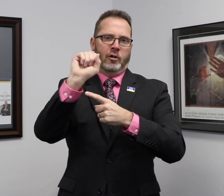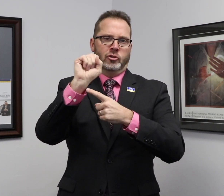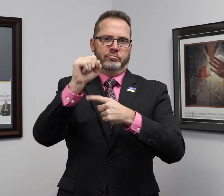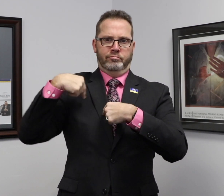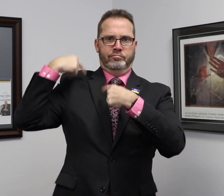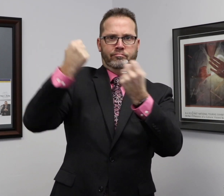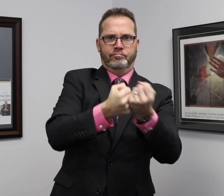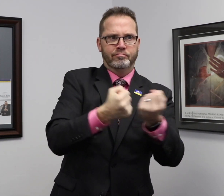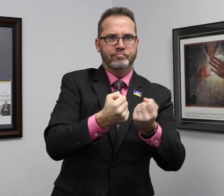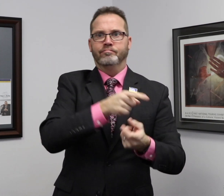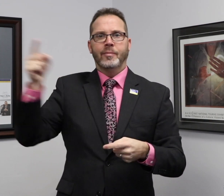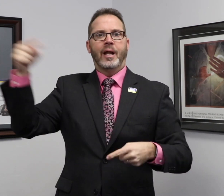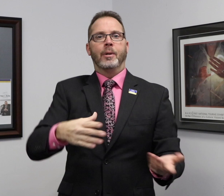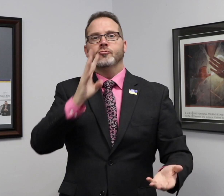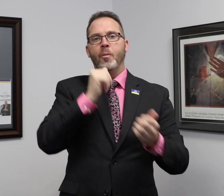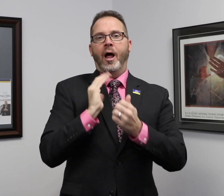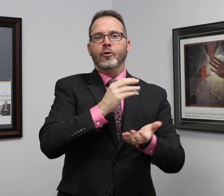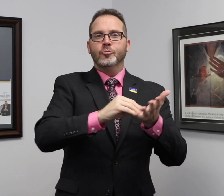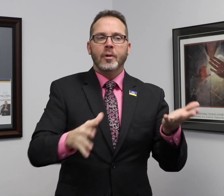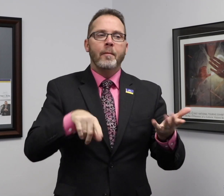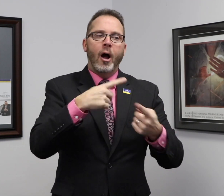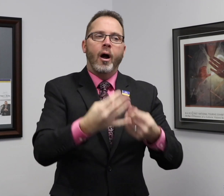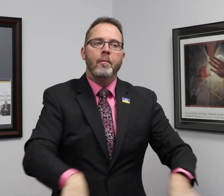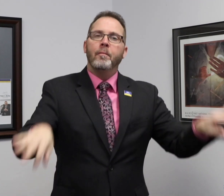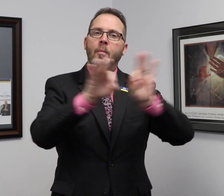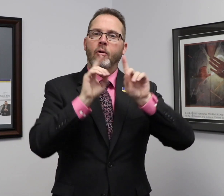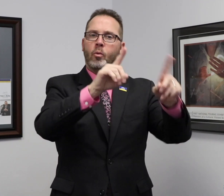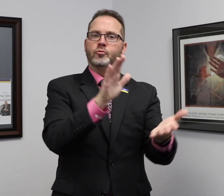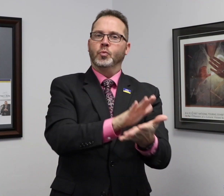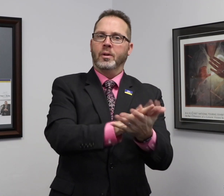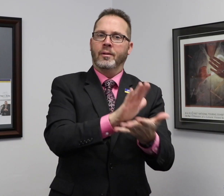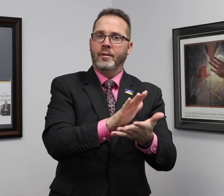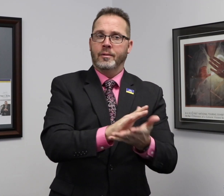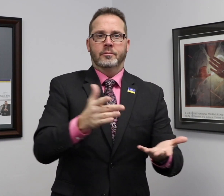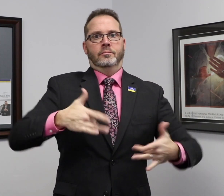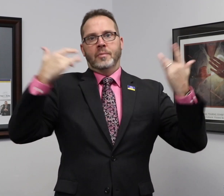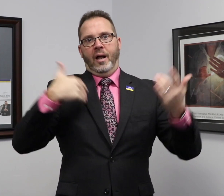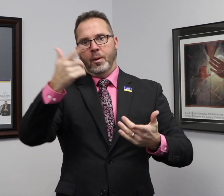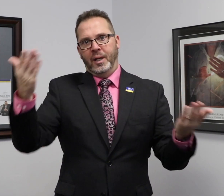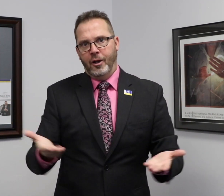students with his scholarships and Jeffrey was one of the recipients of that scholarship. He came to our school to talk to our students about the value